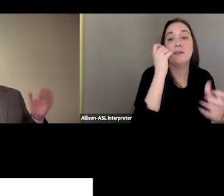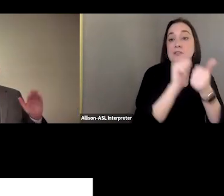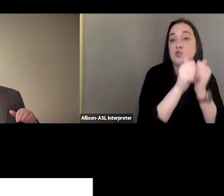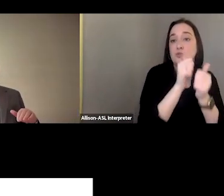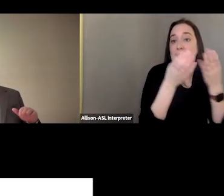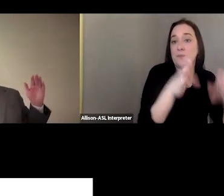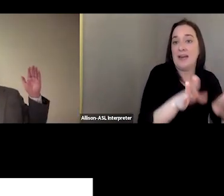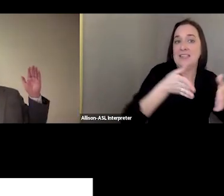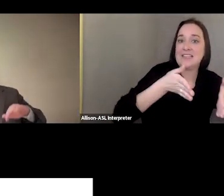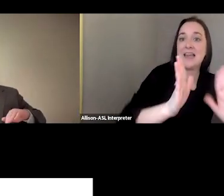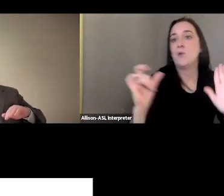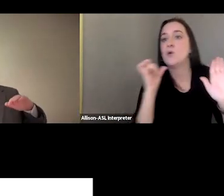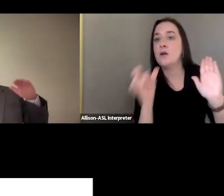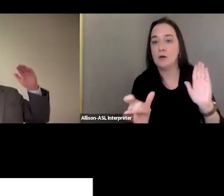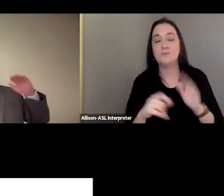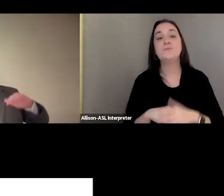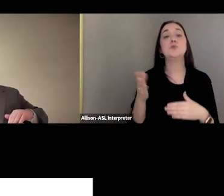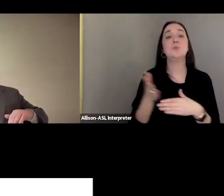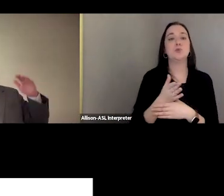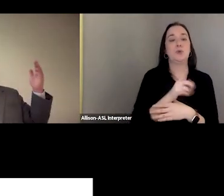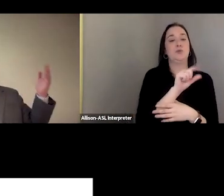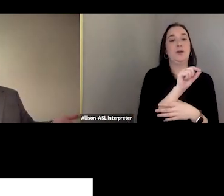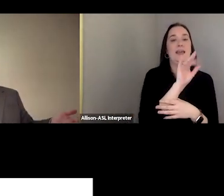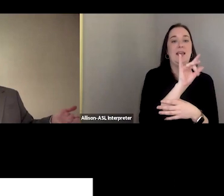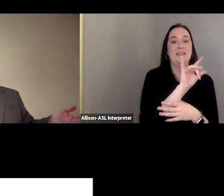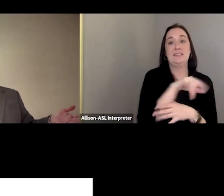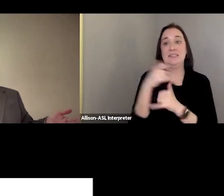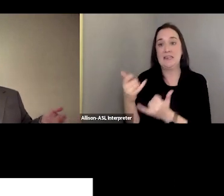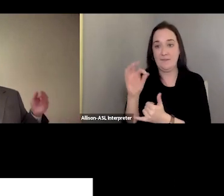And what we have seen between 2000 and 8 NI 18 and now February of 2025,